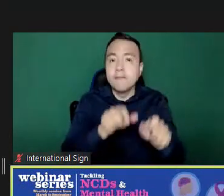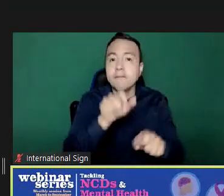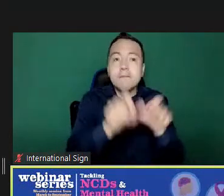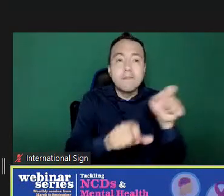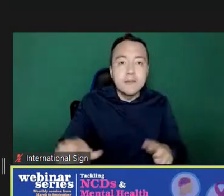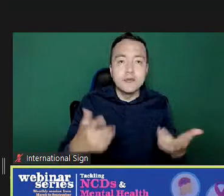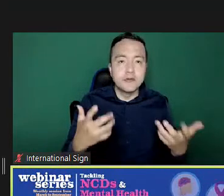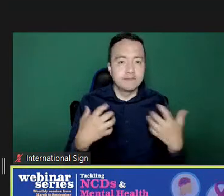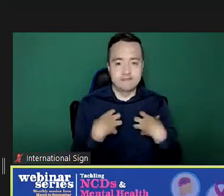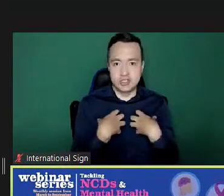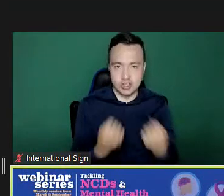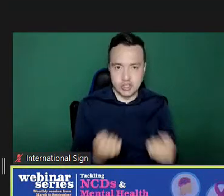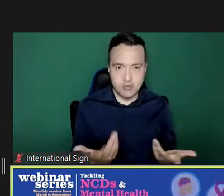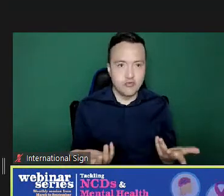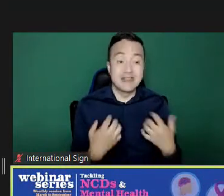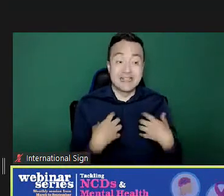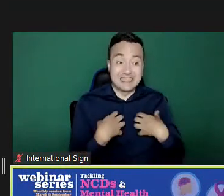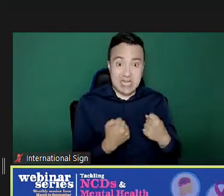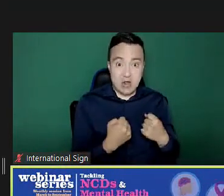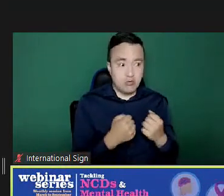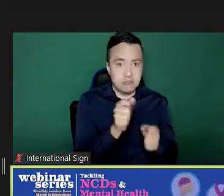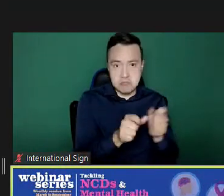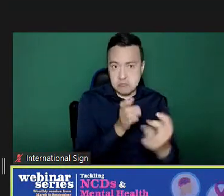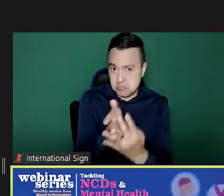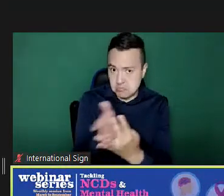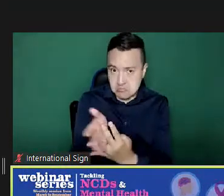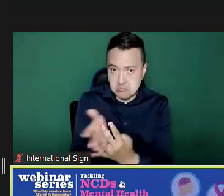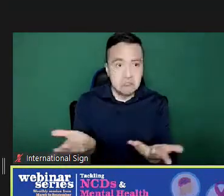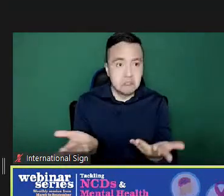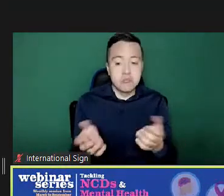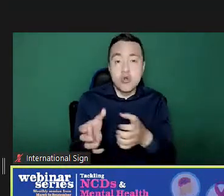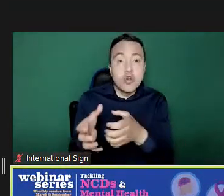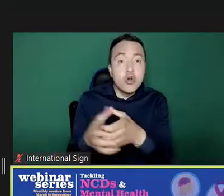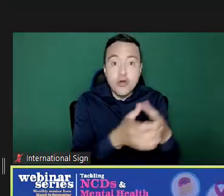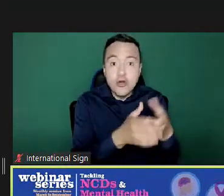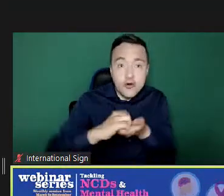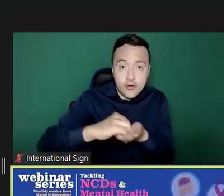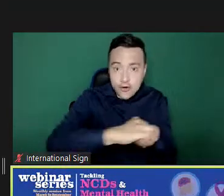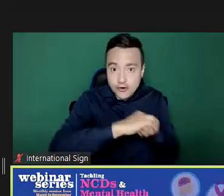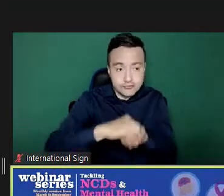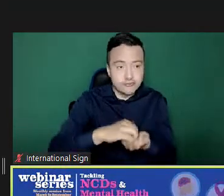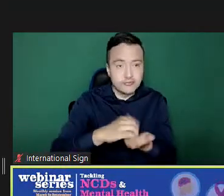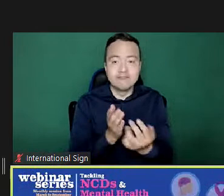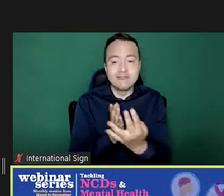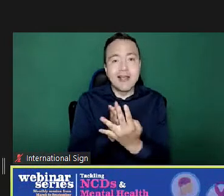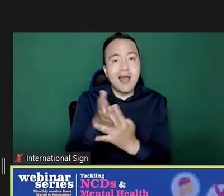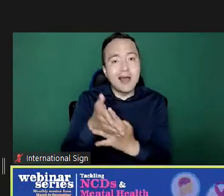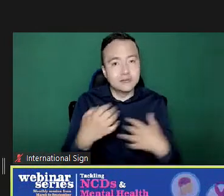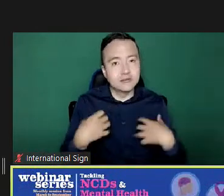action, access to health, which means reducing barriers that prevent people accessing the